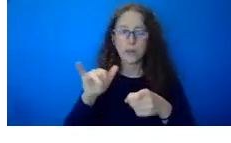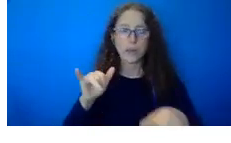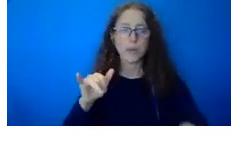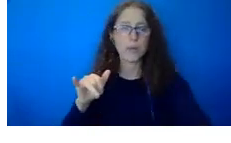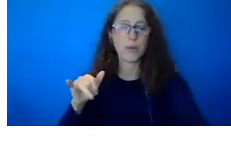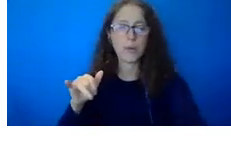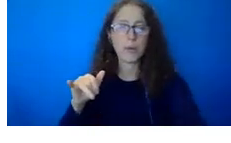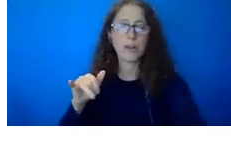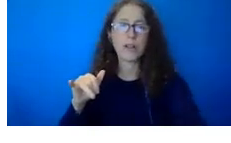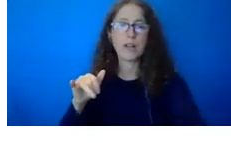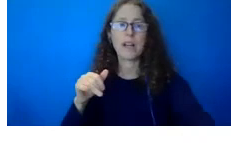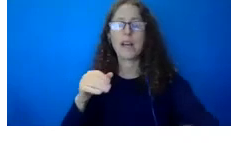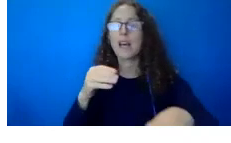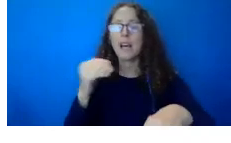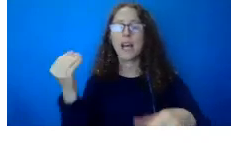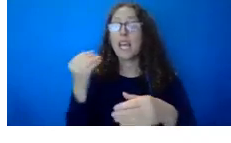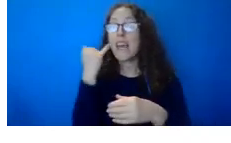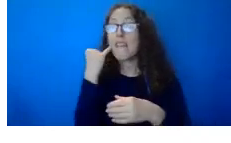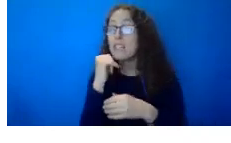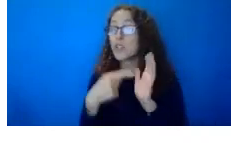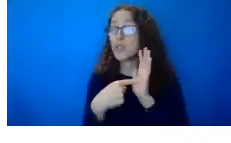SPEAK INTO THE MEETING AND YOU CAN PUT QUESTIONS AND ANSWERS